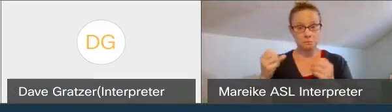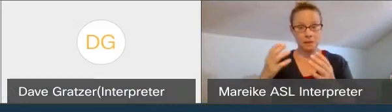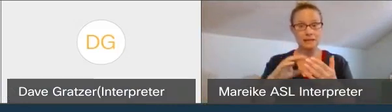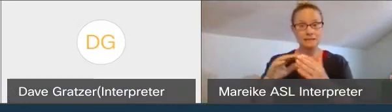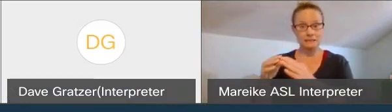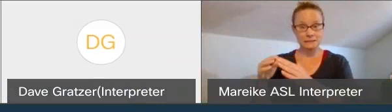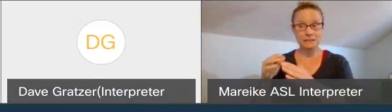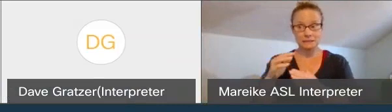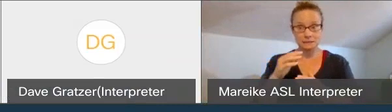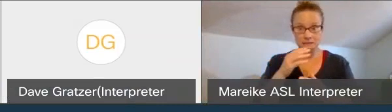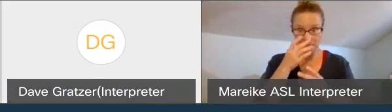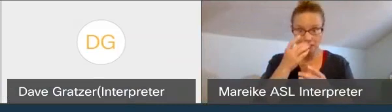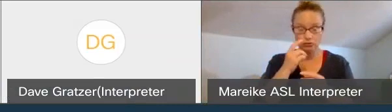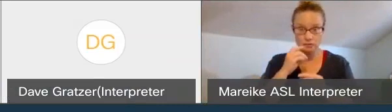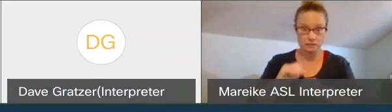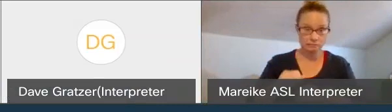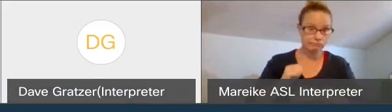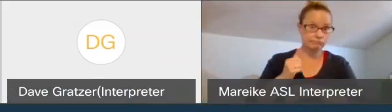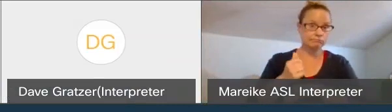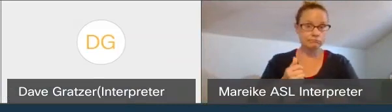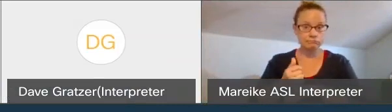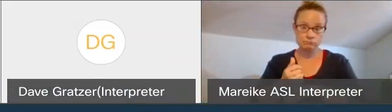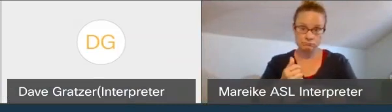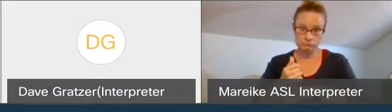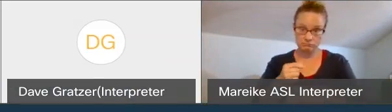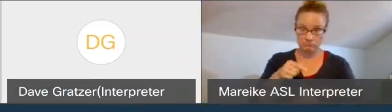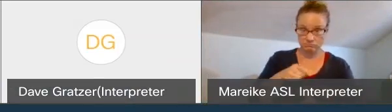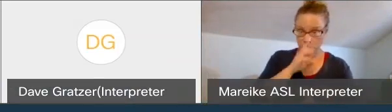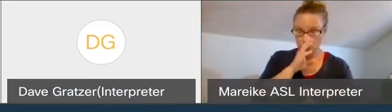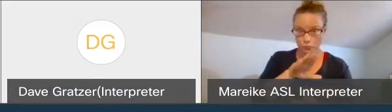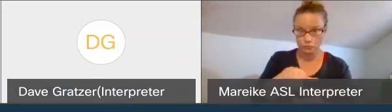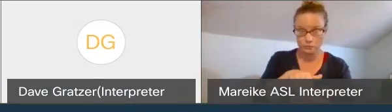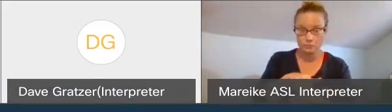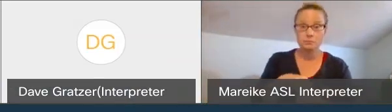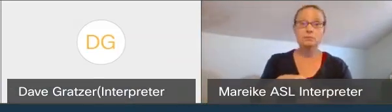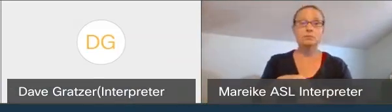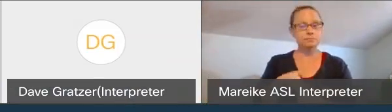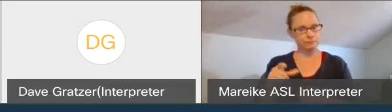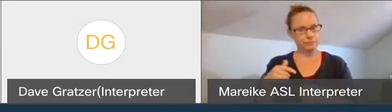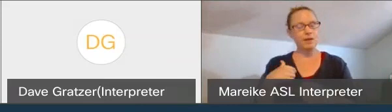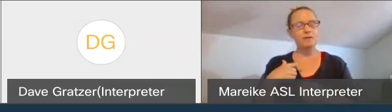in creating these, of one form or another. Um, and, uh, they--they have the monthly webinar